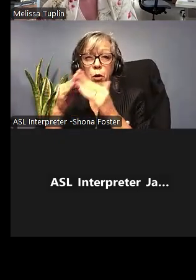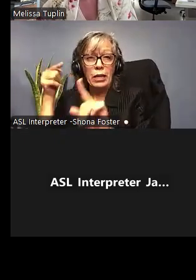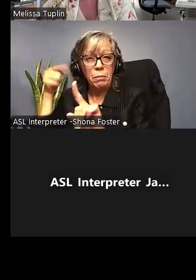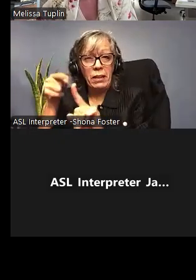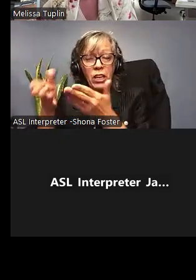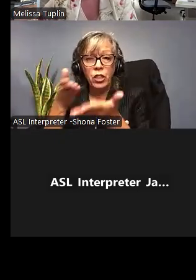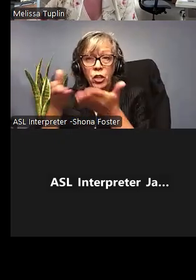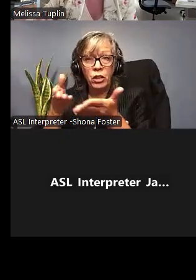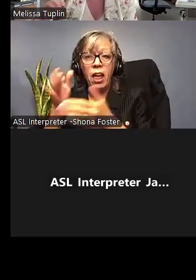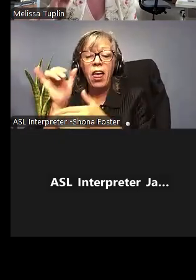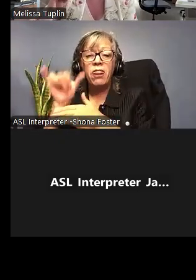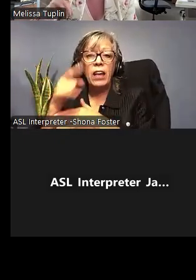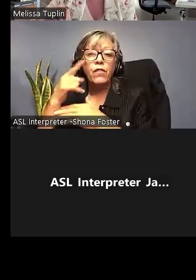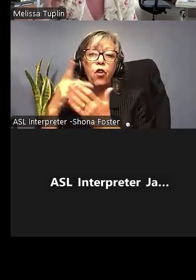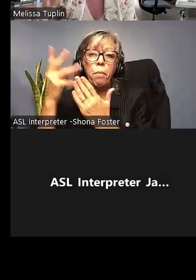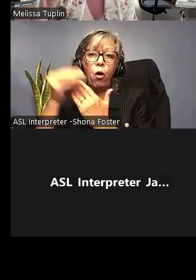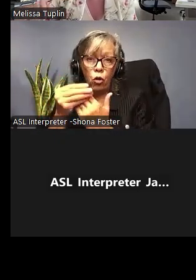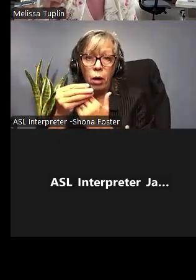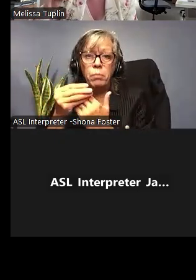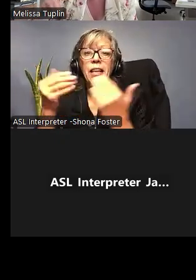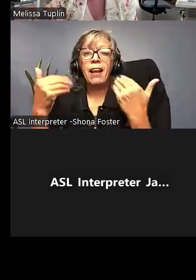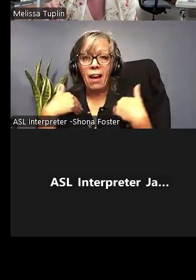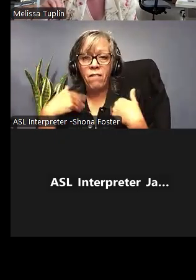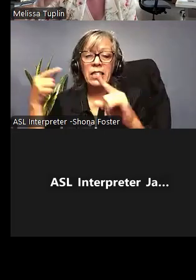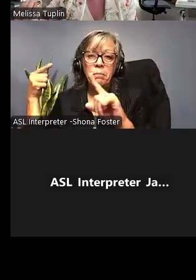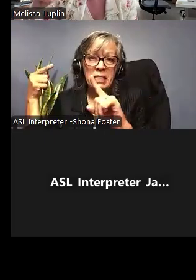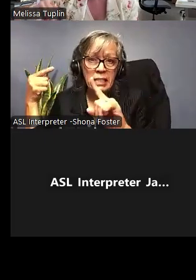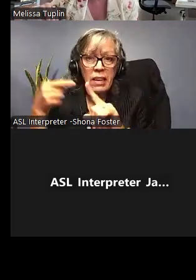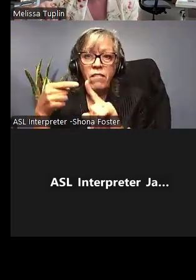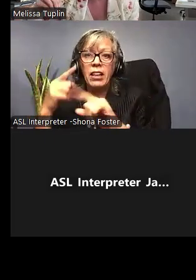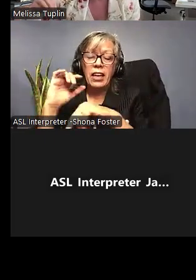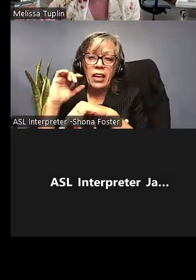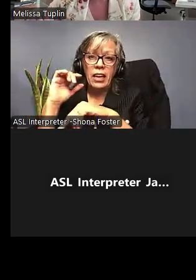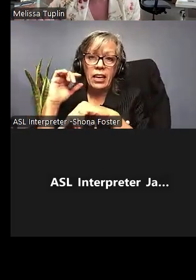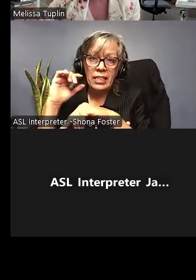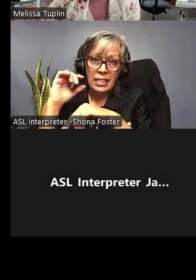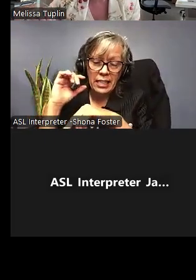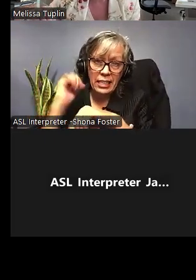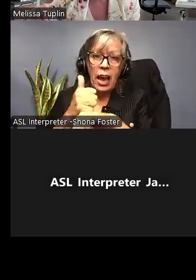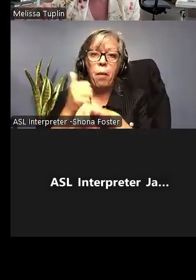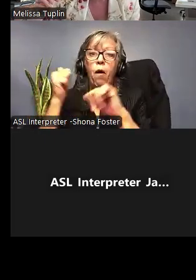for programs that are specifically designed for and with the community